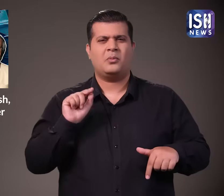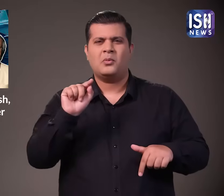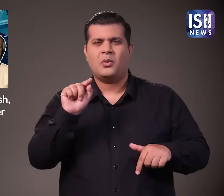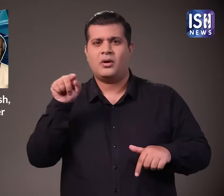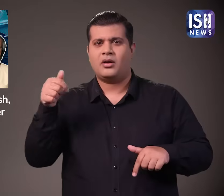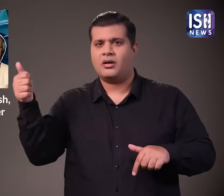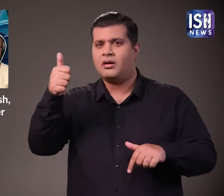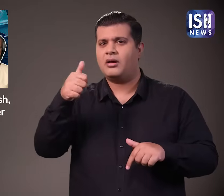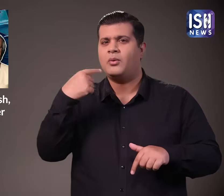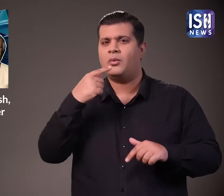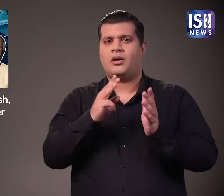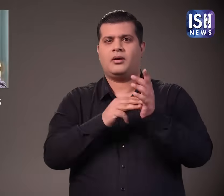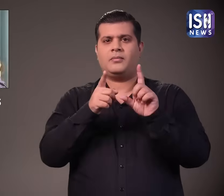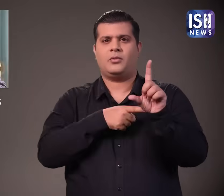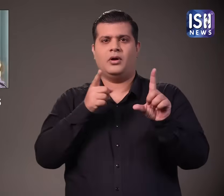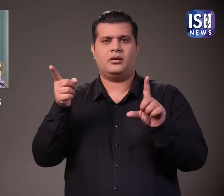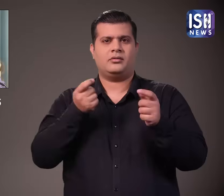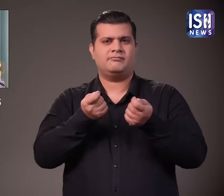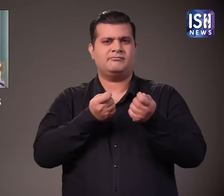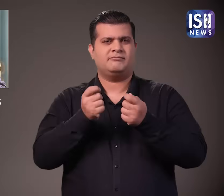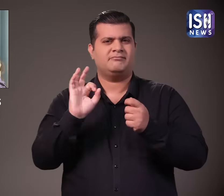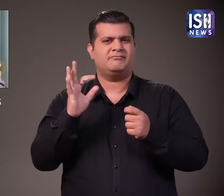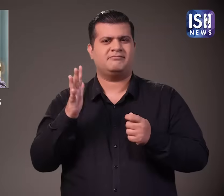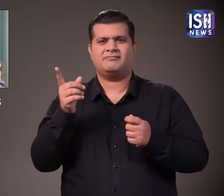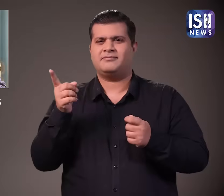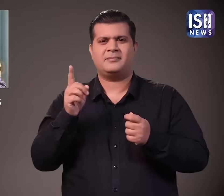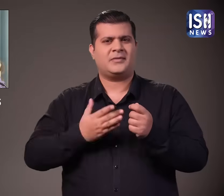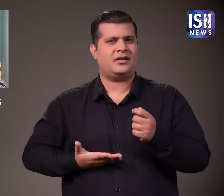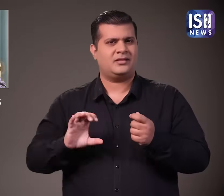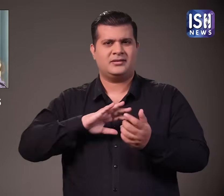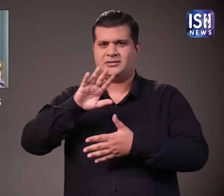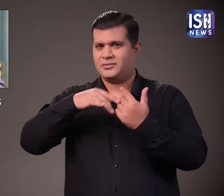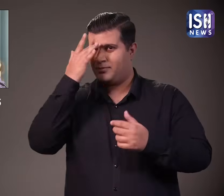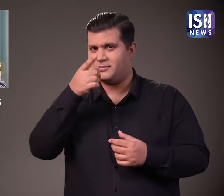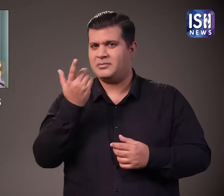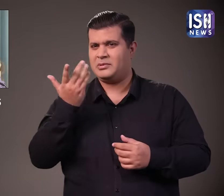Ever since Muhammad Yunus took charge of Bangladesh, it has faced unrest and chaos.